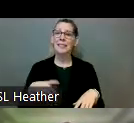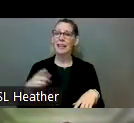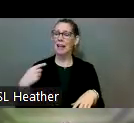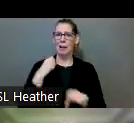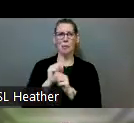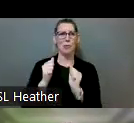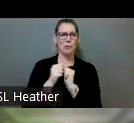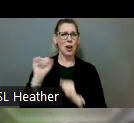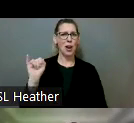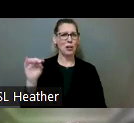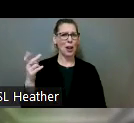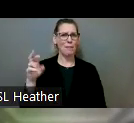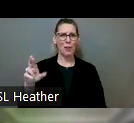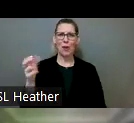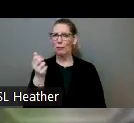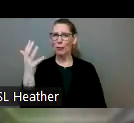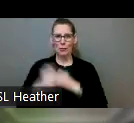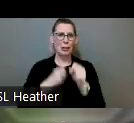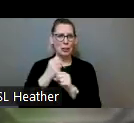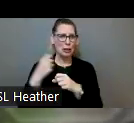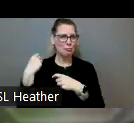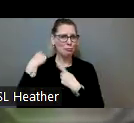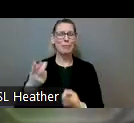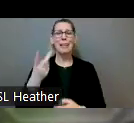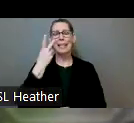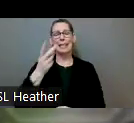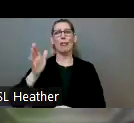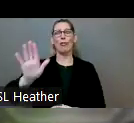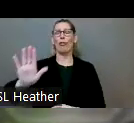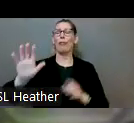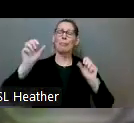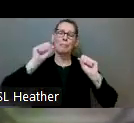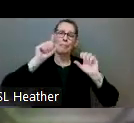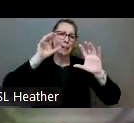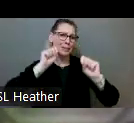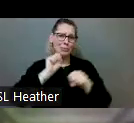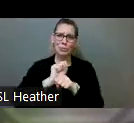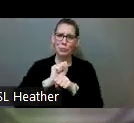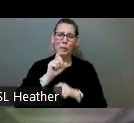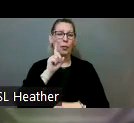years now; and seeing the awesome work that she's done to help 9th grade success teams